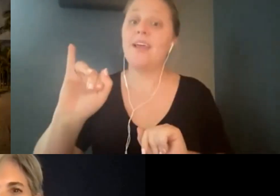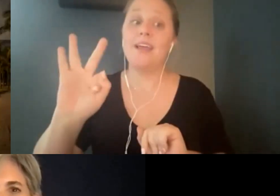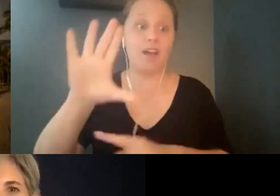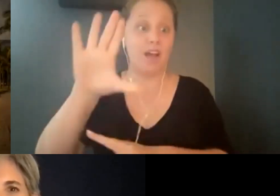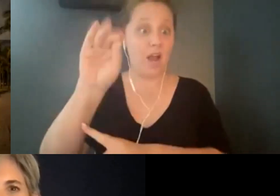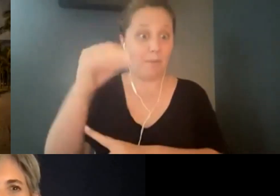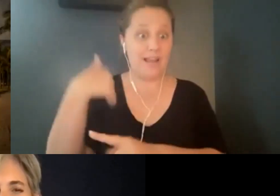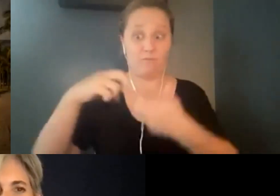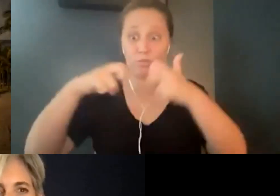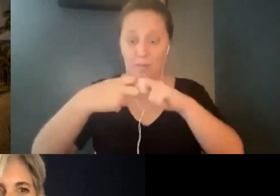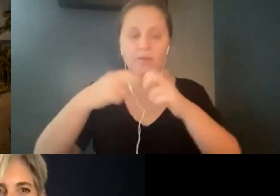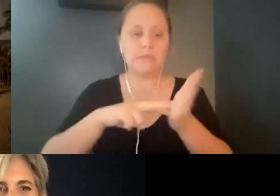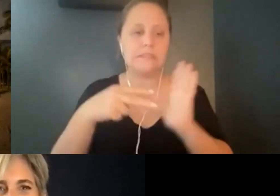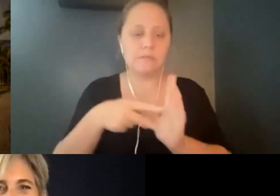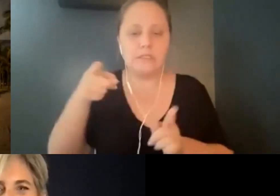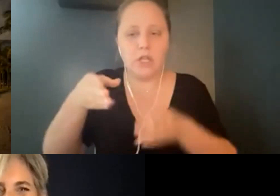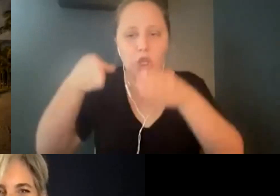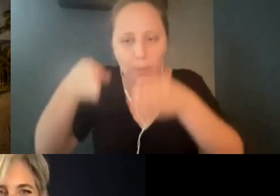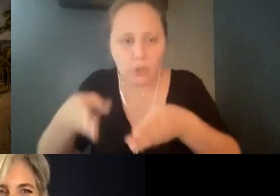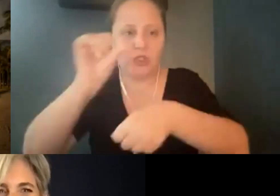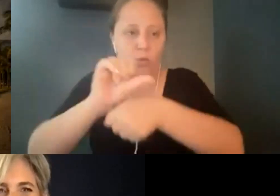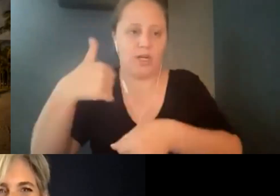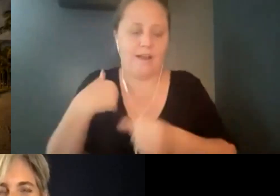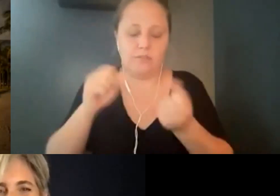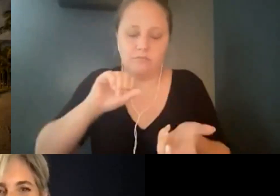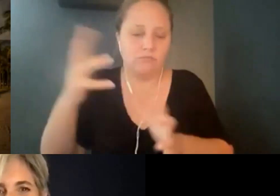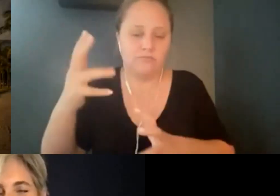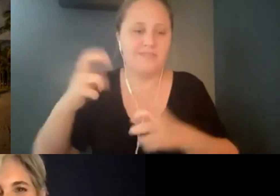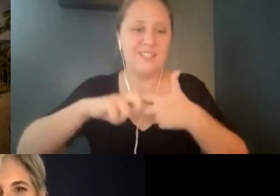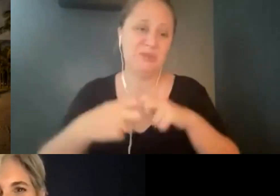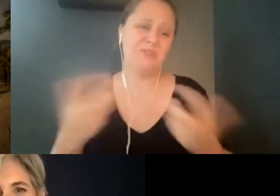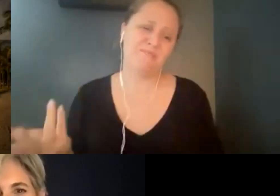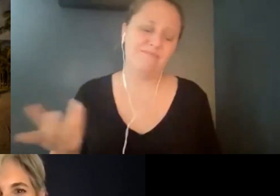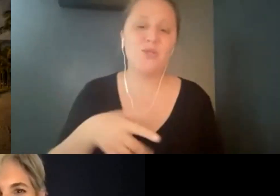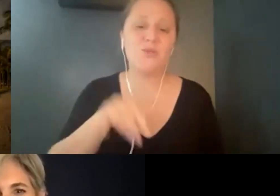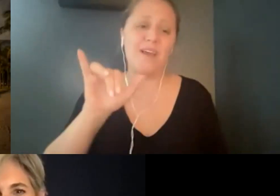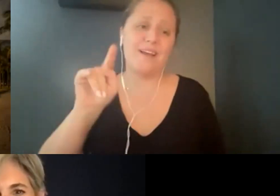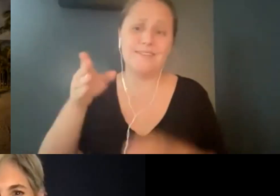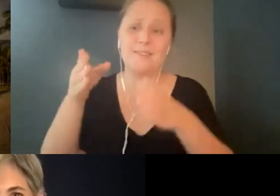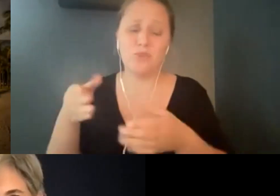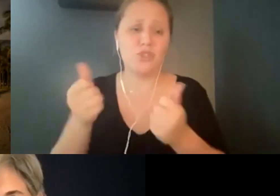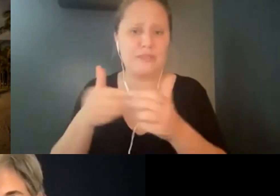issues you have IT issues. So, he's trying to work through those and hopefully they'll be able to join at some point.